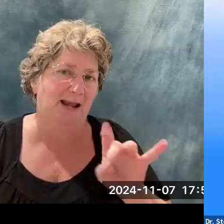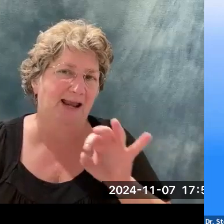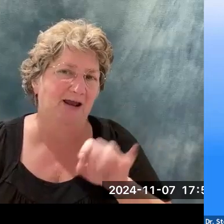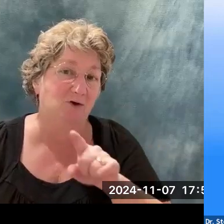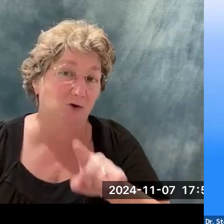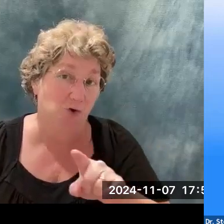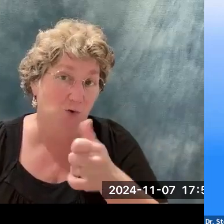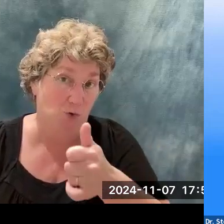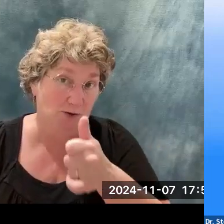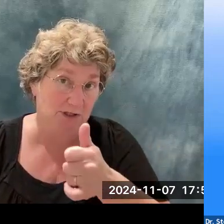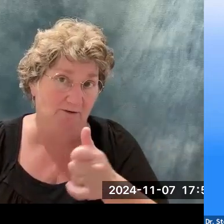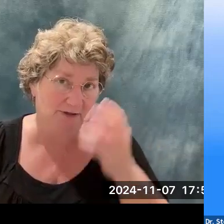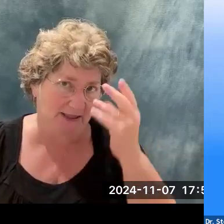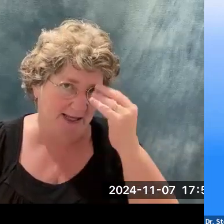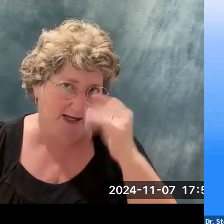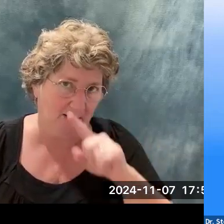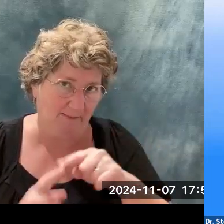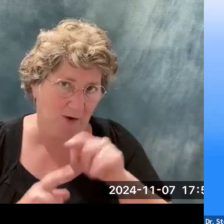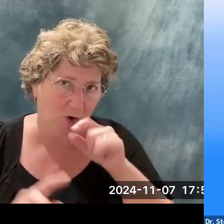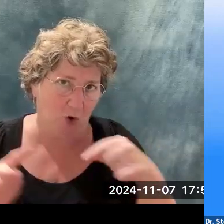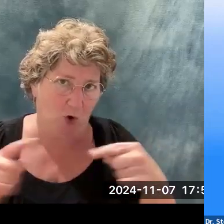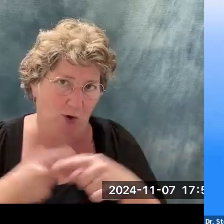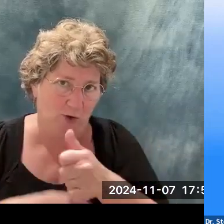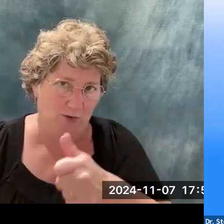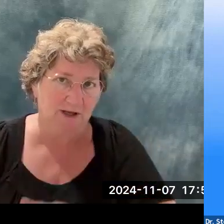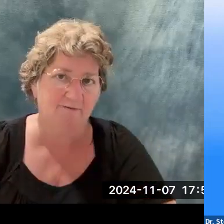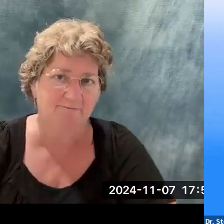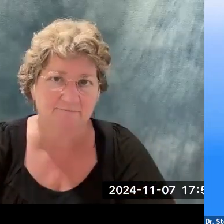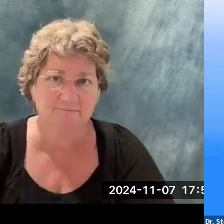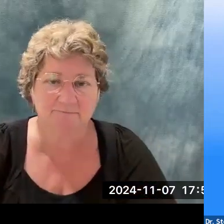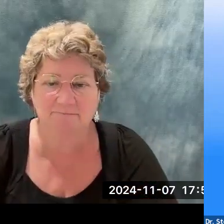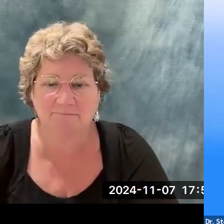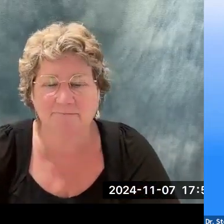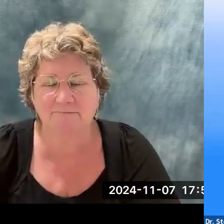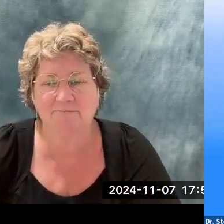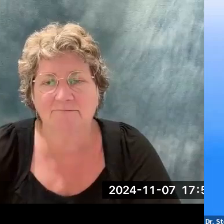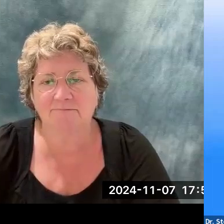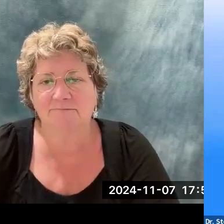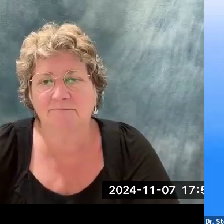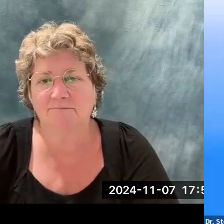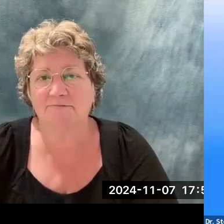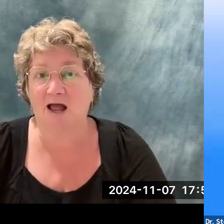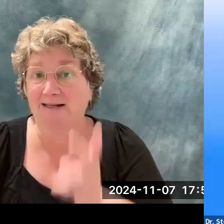having any of those thoughts. Absolutely. I do see a quick question about the services being covered.